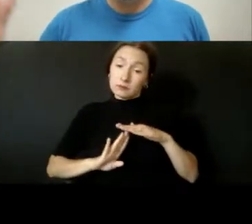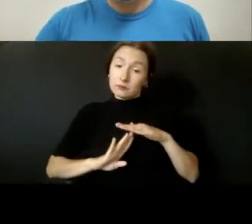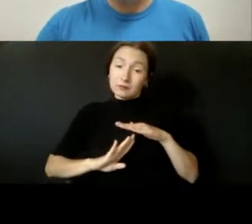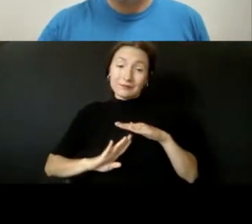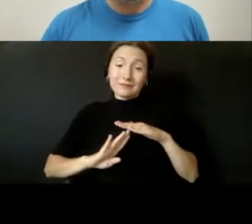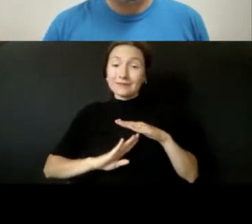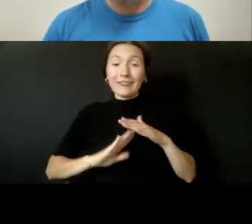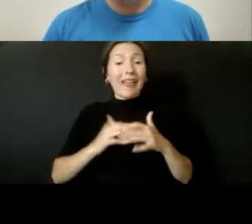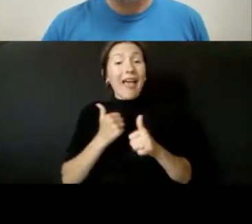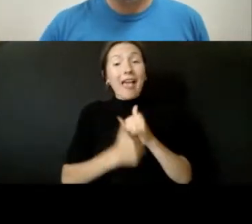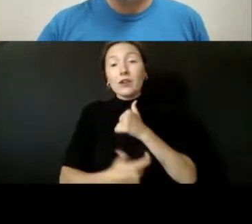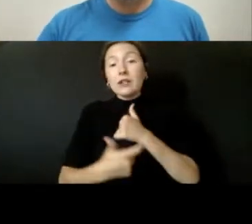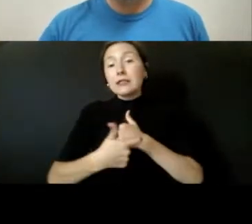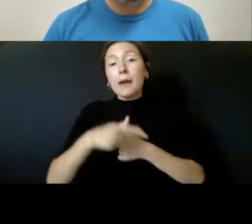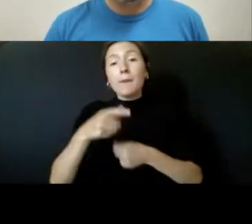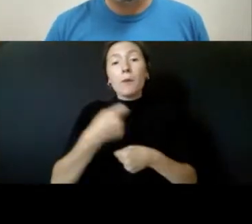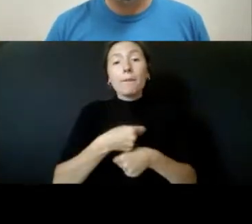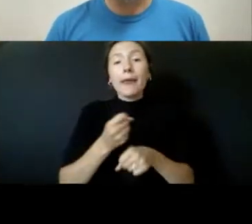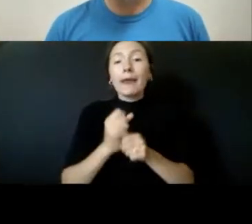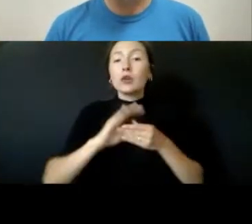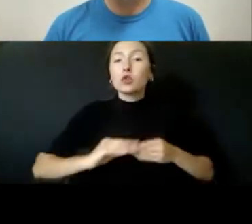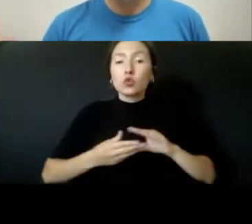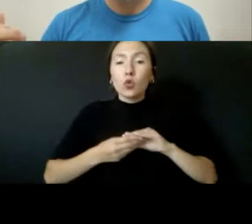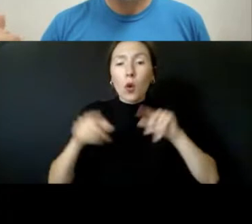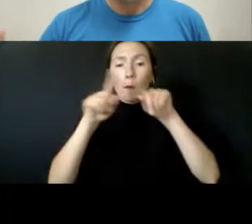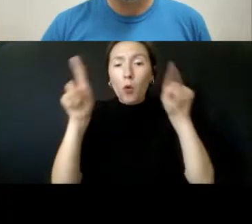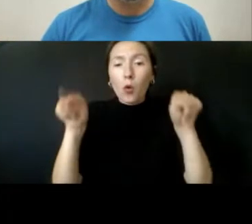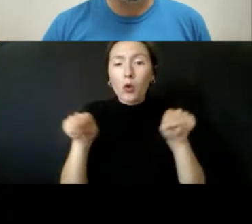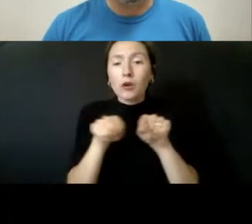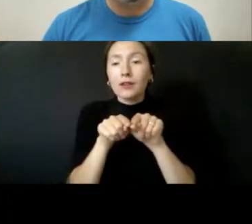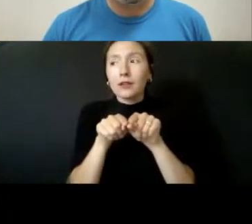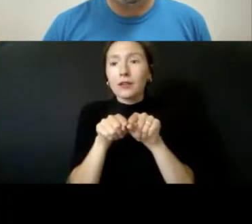or mock-ups that you're doing write the alt text for all those images that you want to use